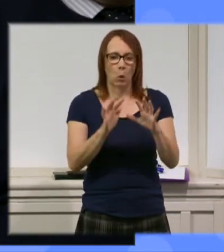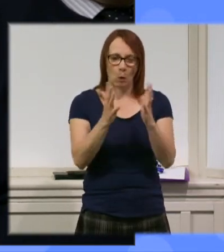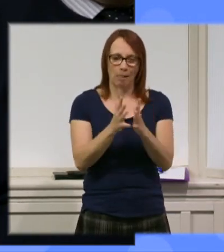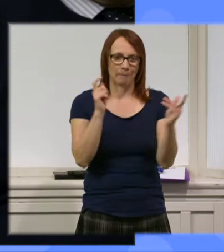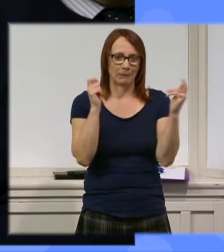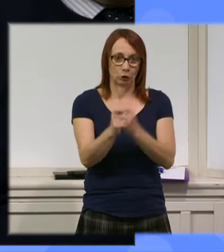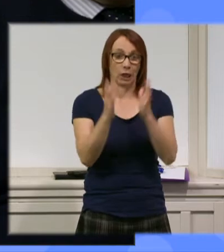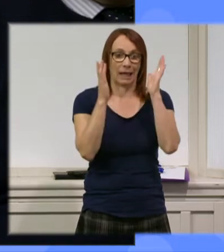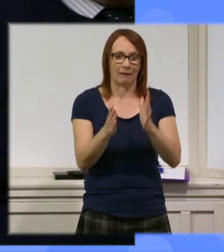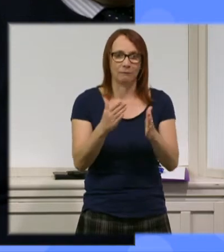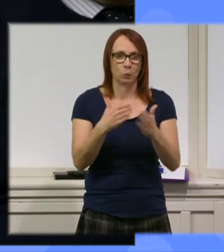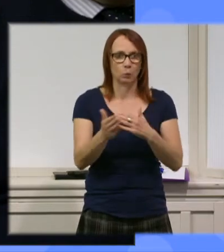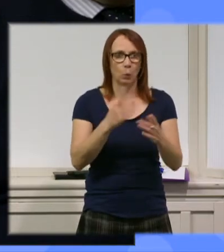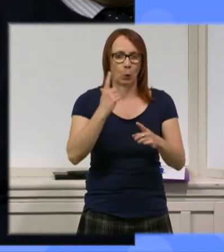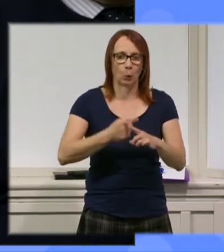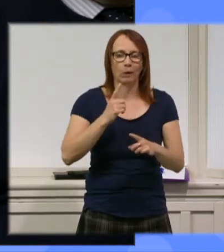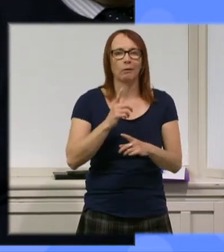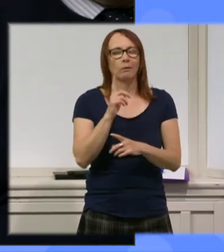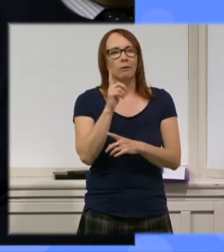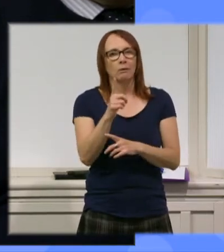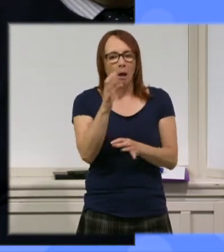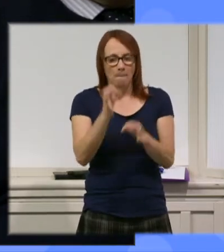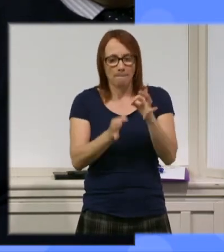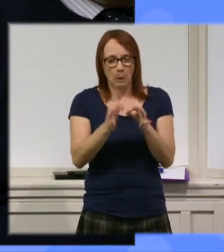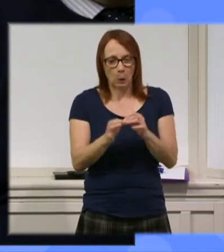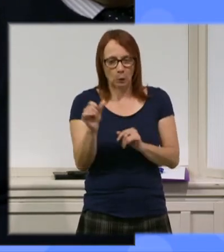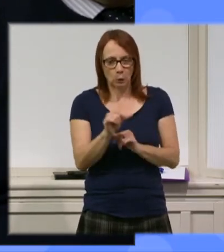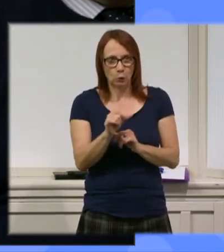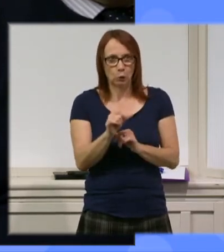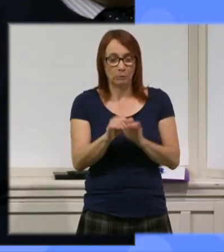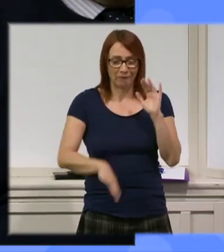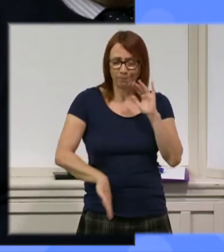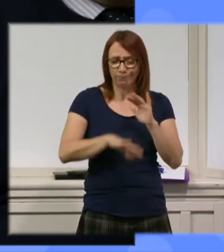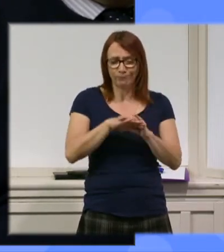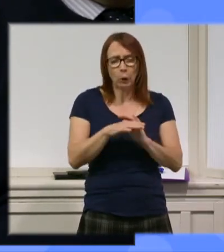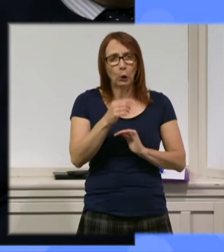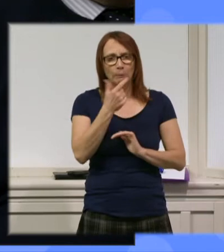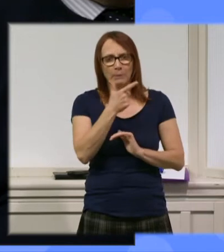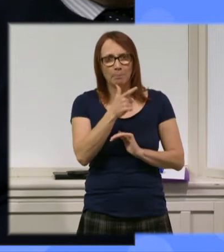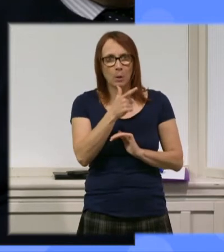and Paul politics should be fill a folk who we can sound like the people we are